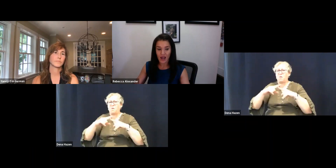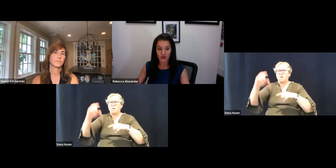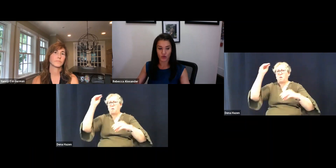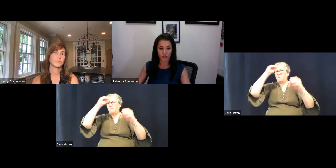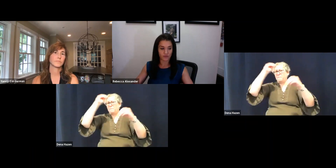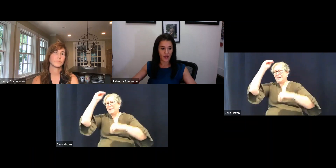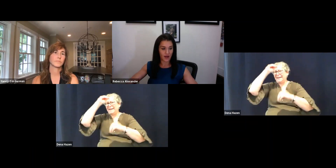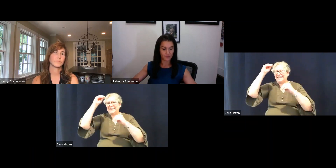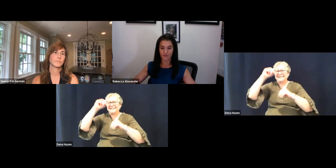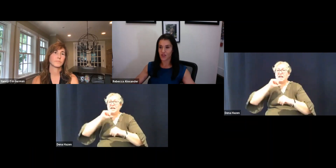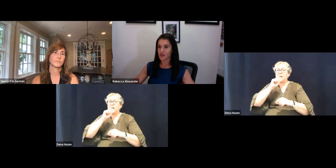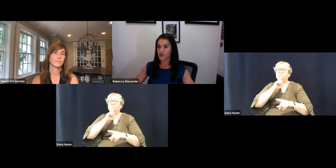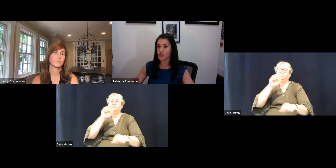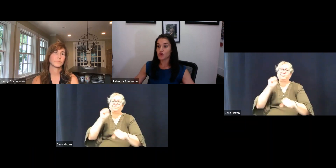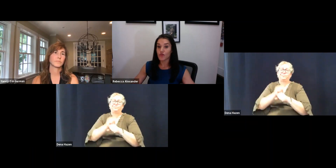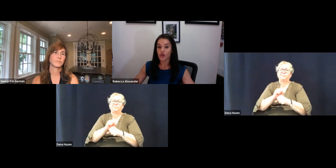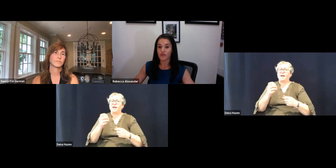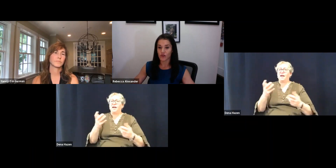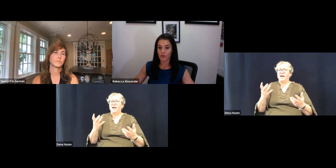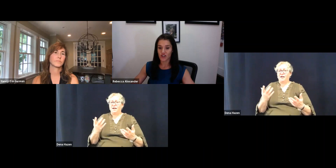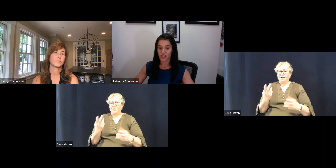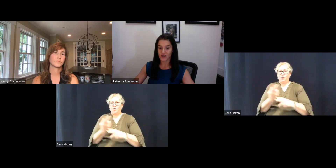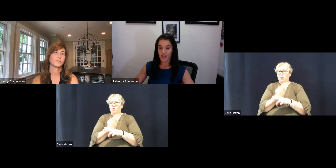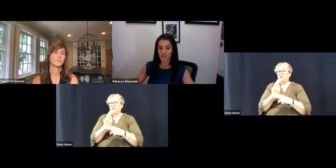actual useful information.